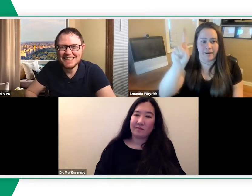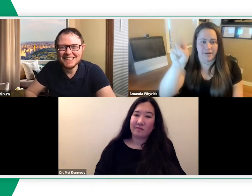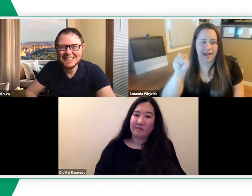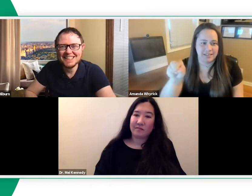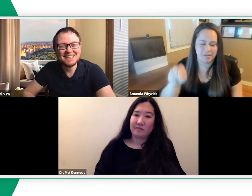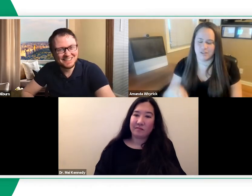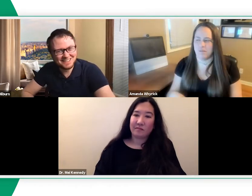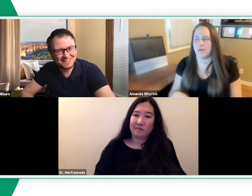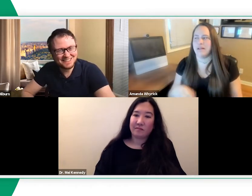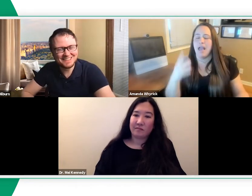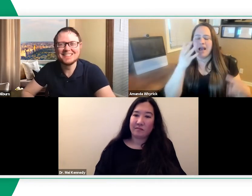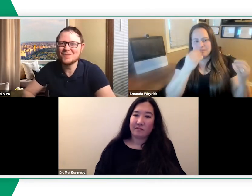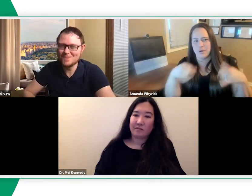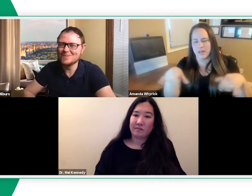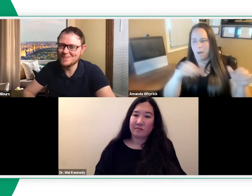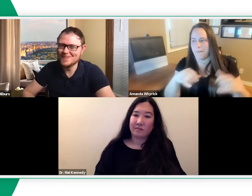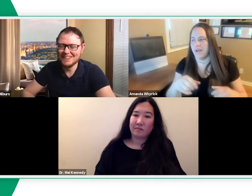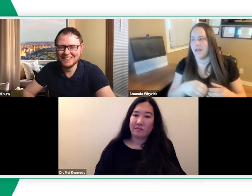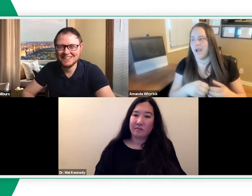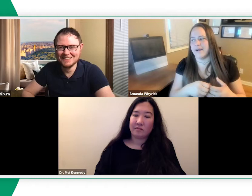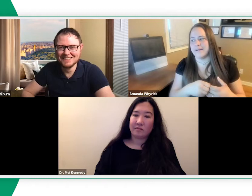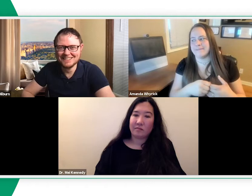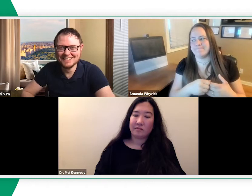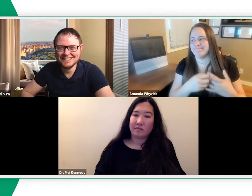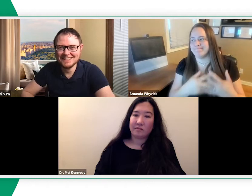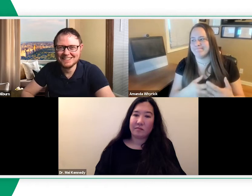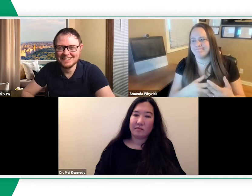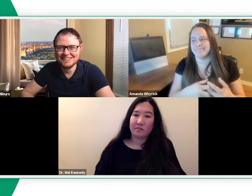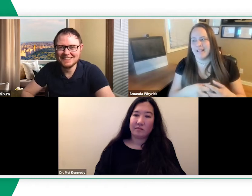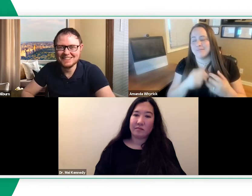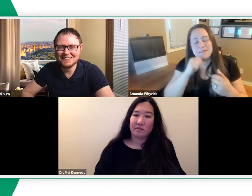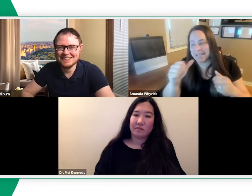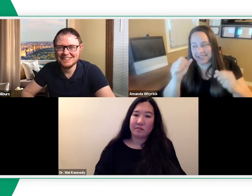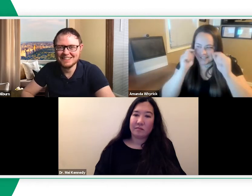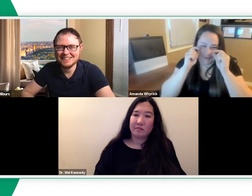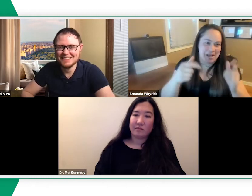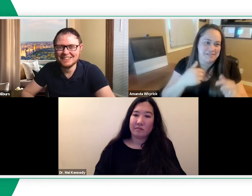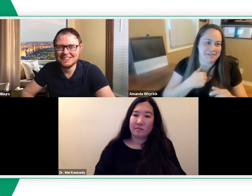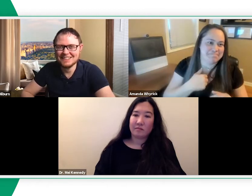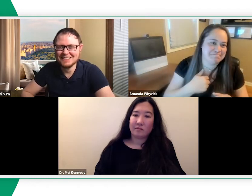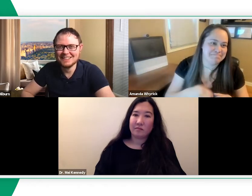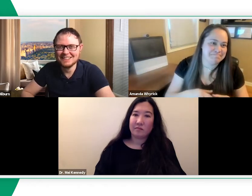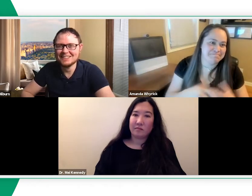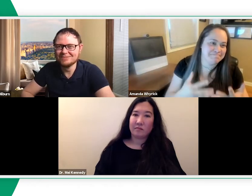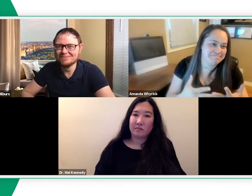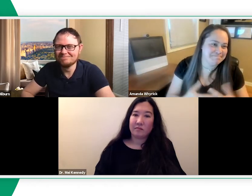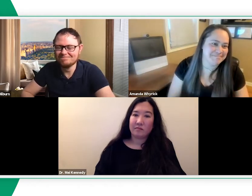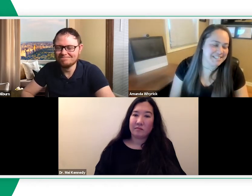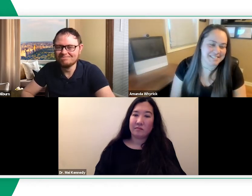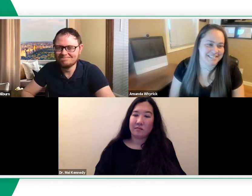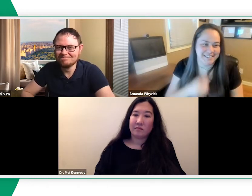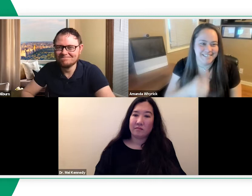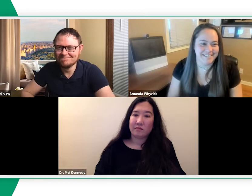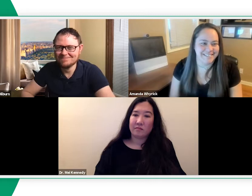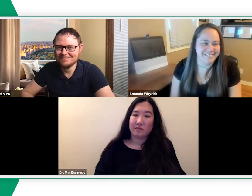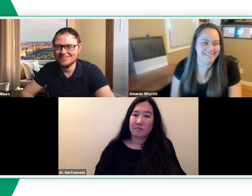I’ve noticed, like, “password01!” Pretty common. It really doesn’t surprise me.